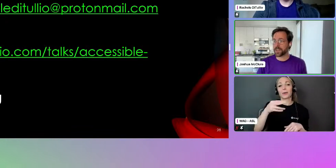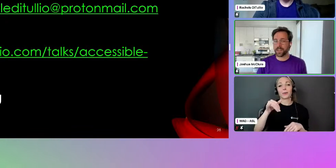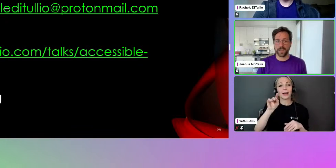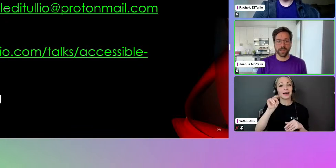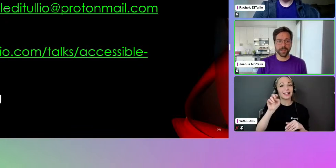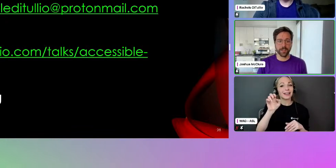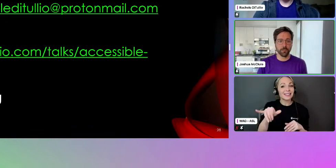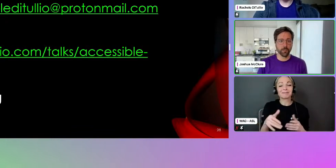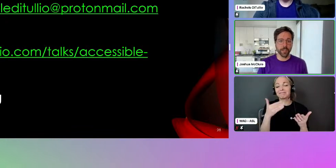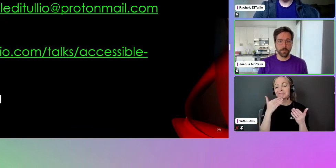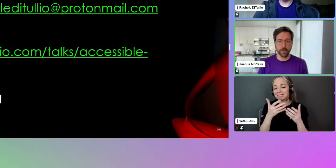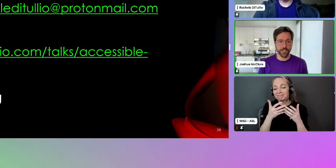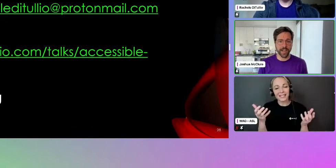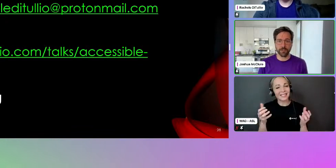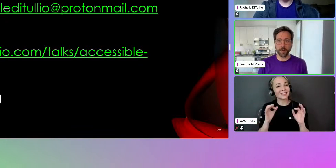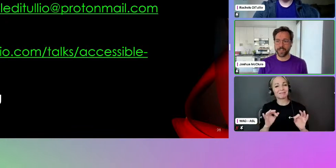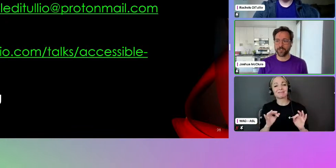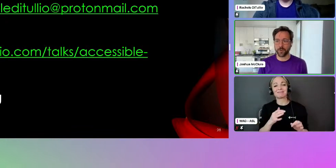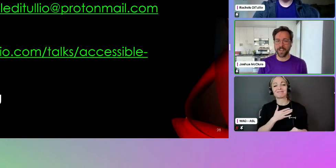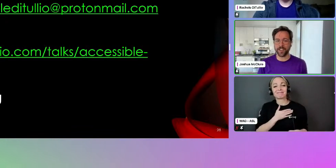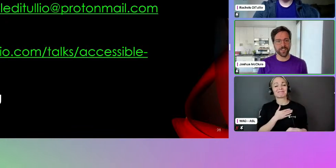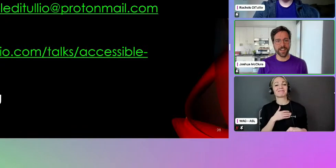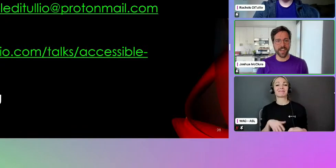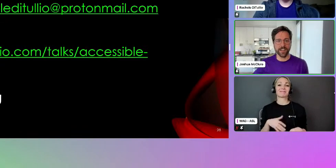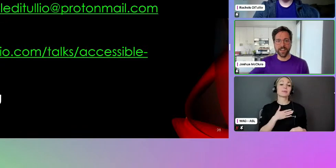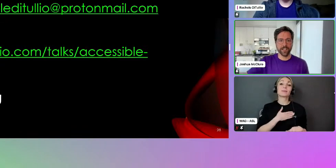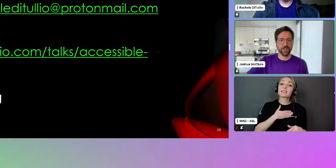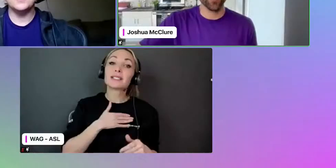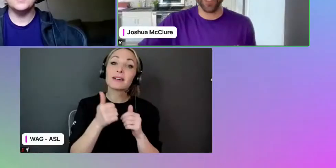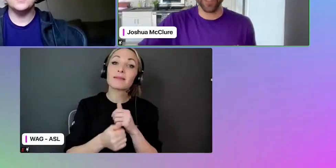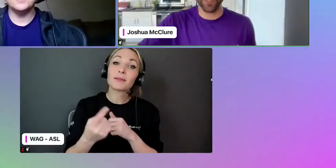Rachel and team team , doing the interpretations